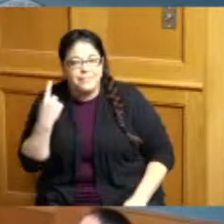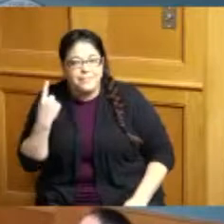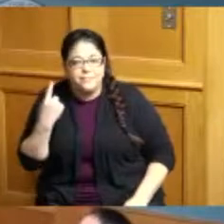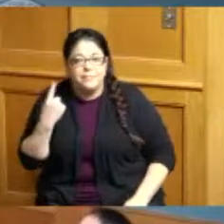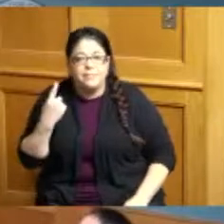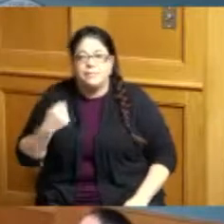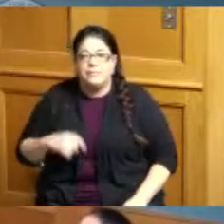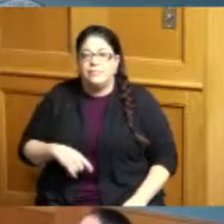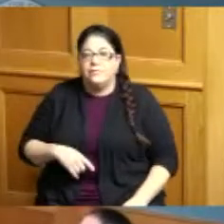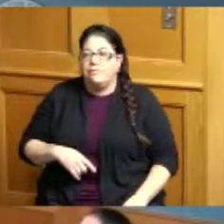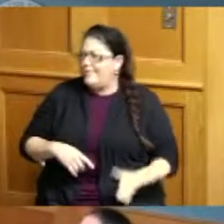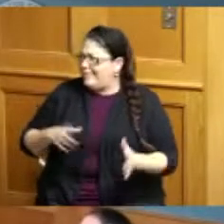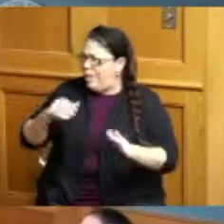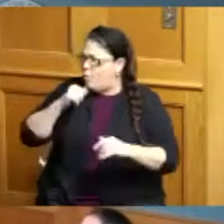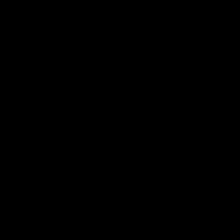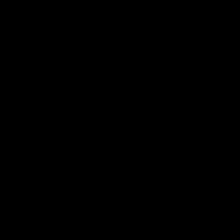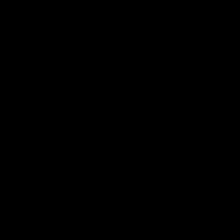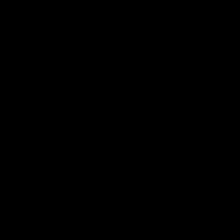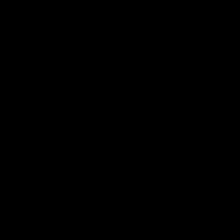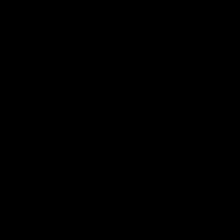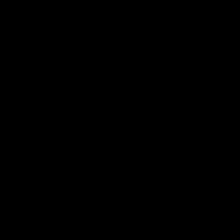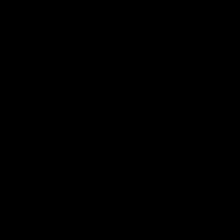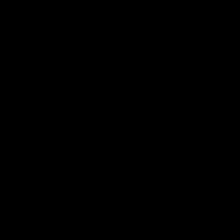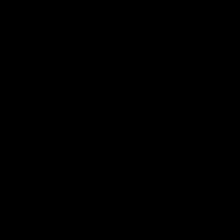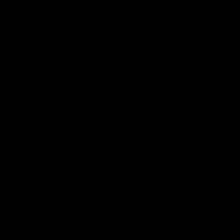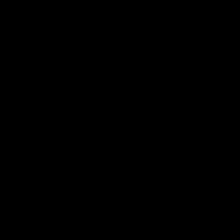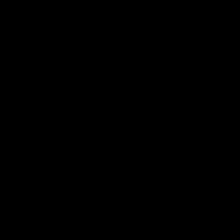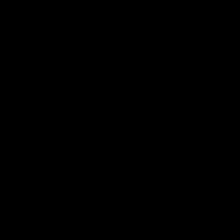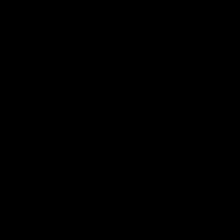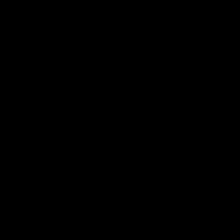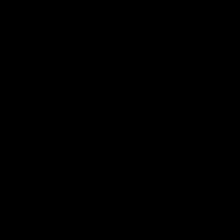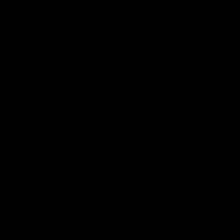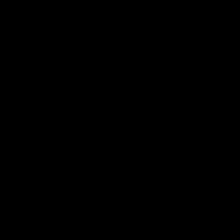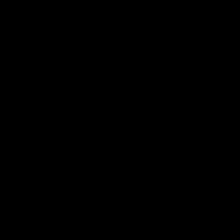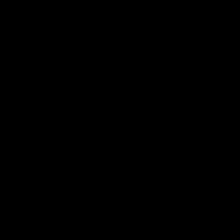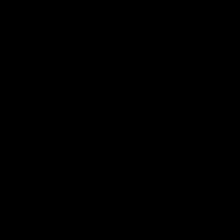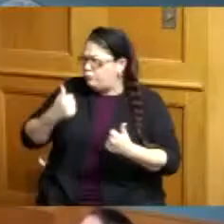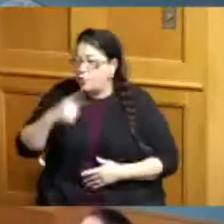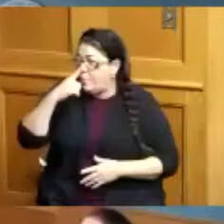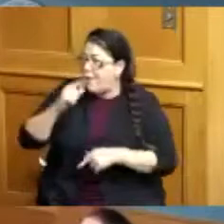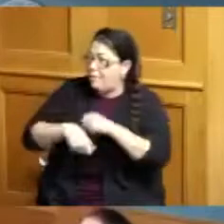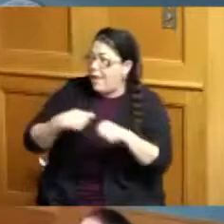don't think they would try to block you but well you think you could wrap it up in a minute so I